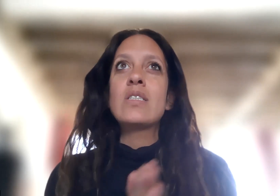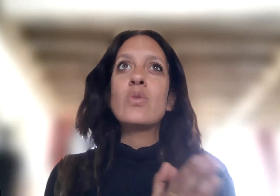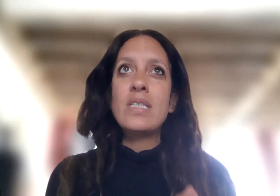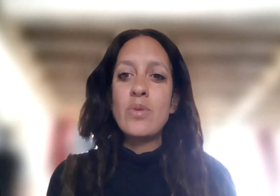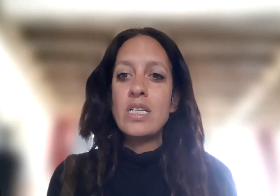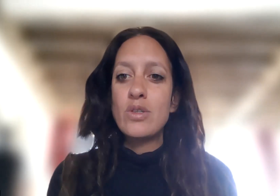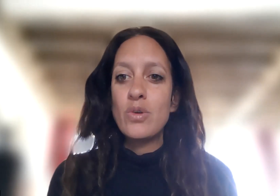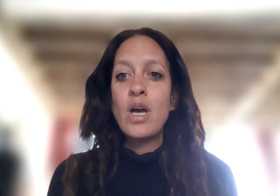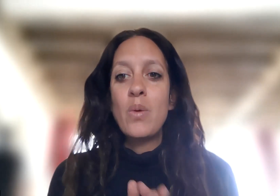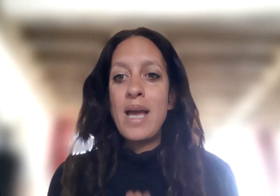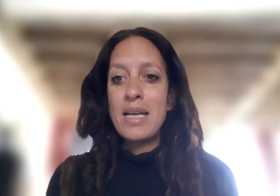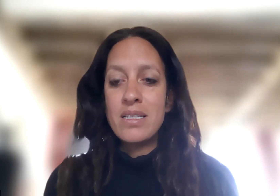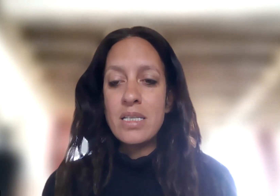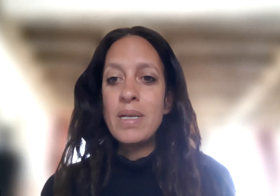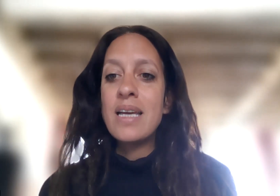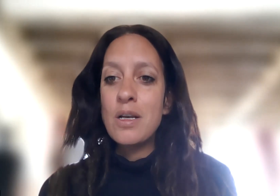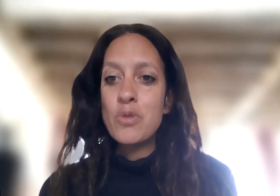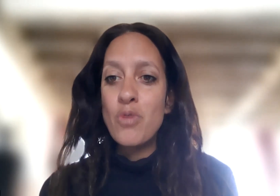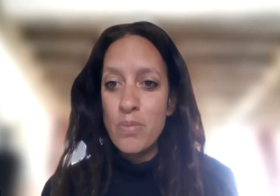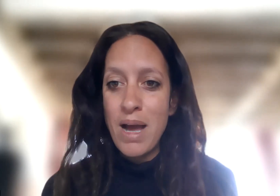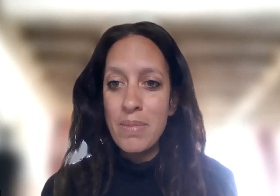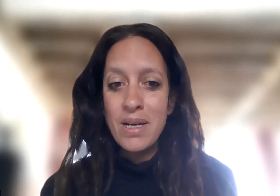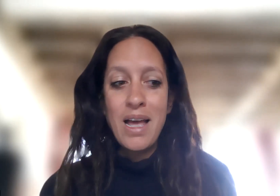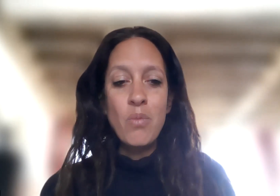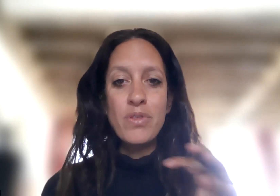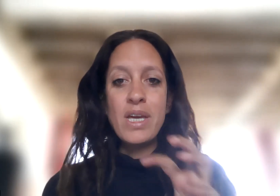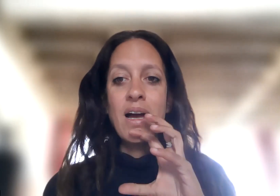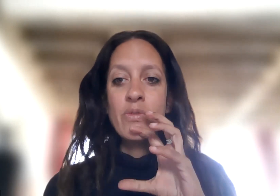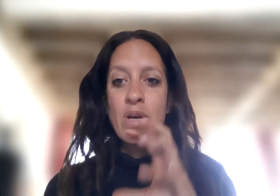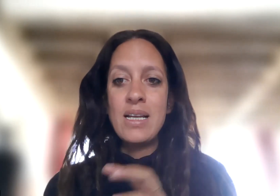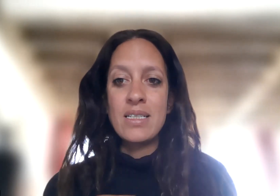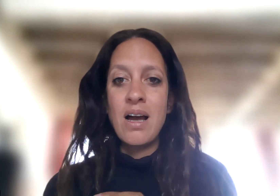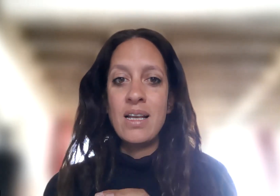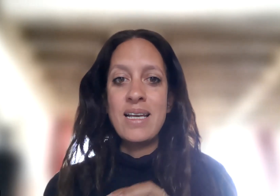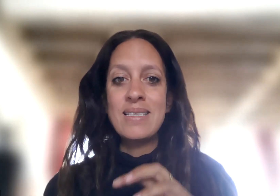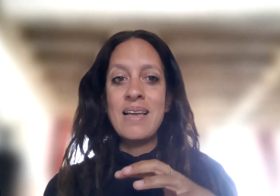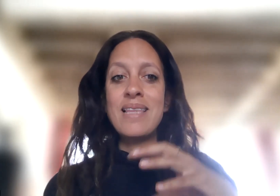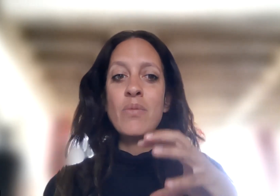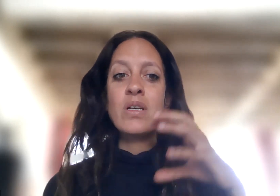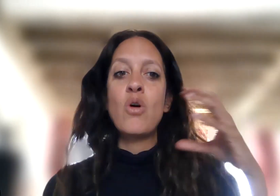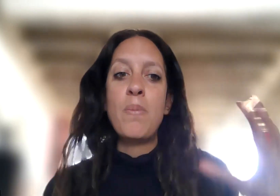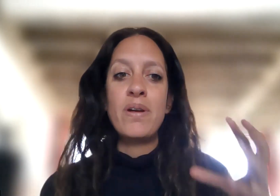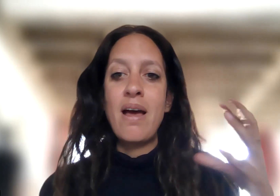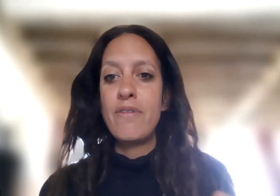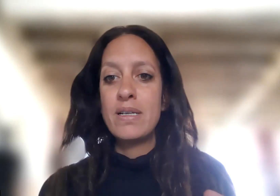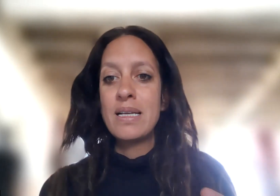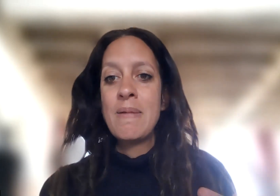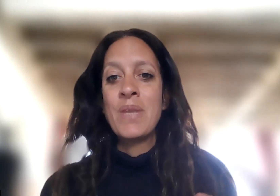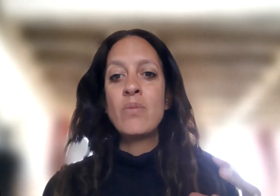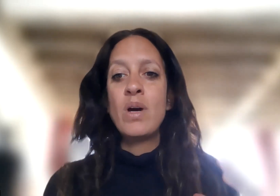pushed forward by the disability U.N. strategy. For the last -- since 2020 to 2022 we had a